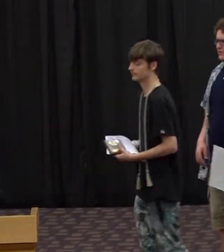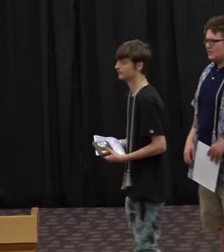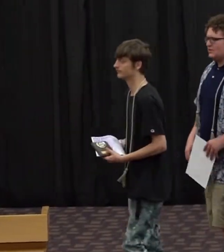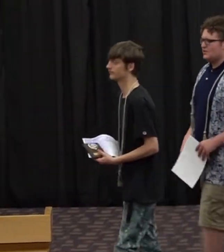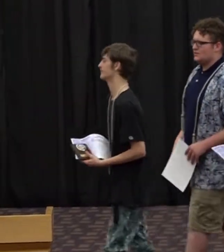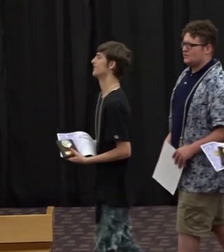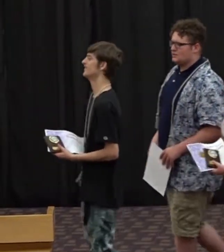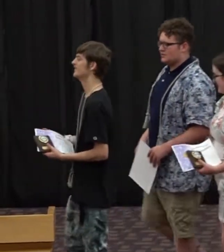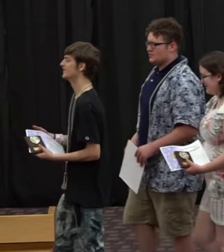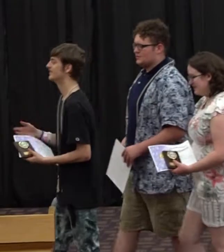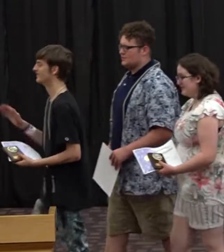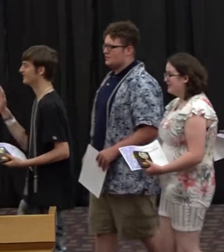Way to go!